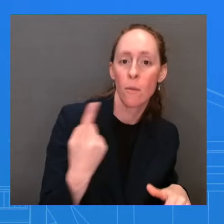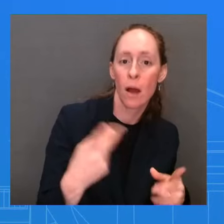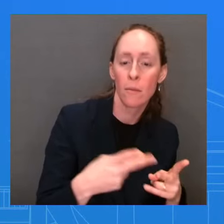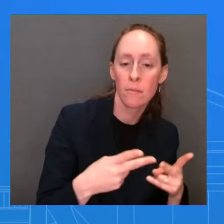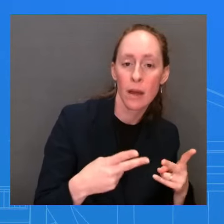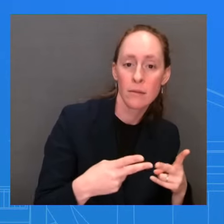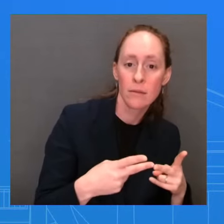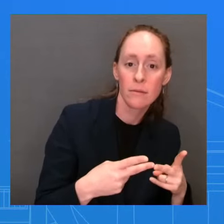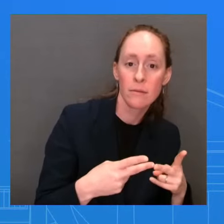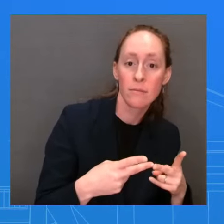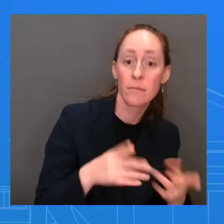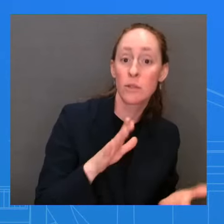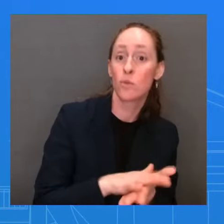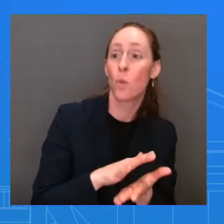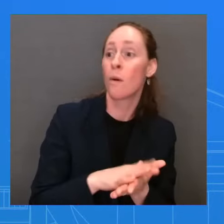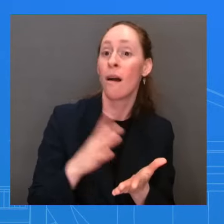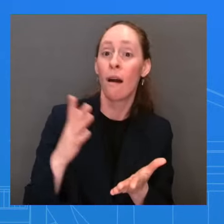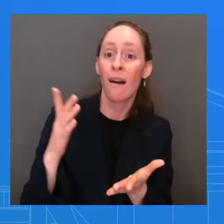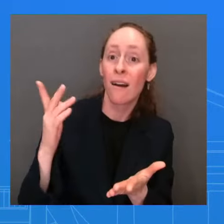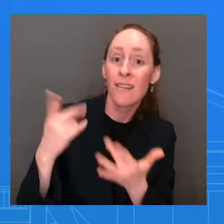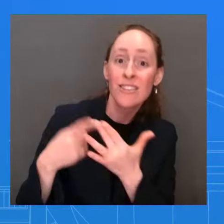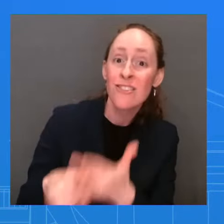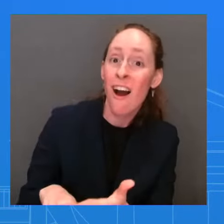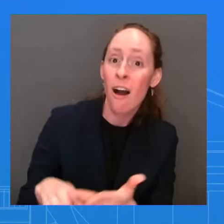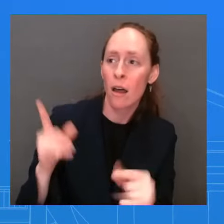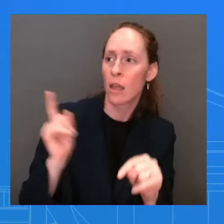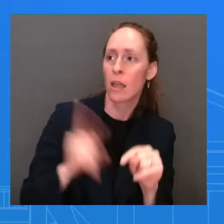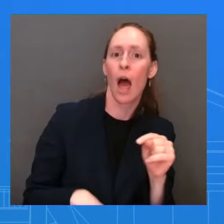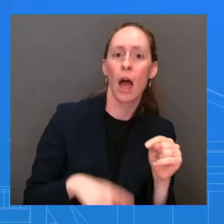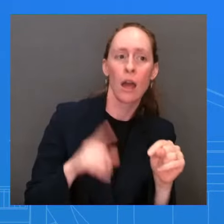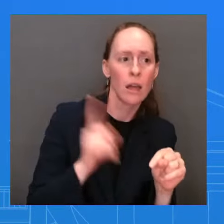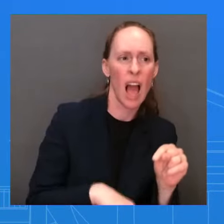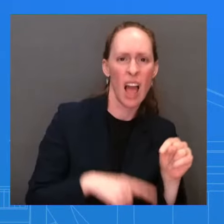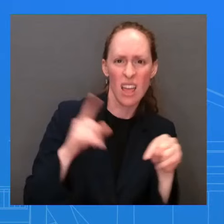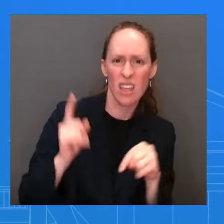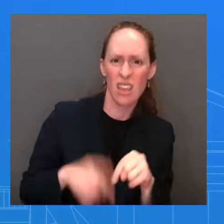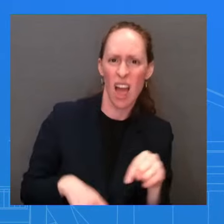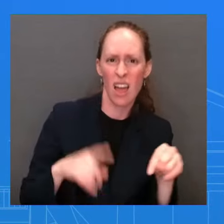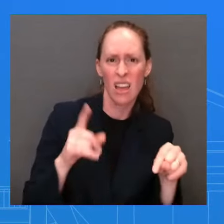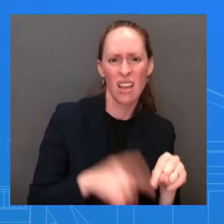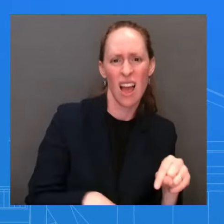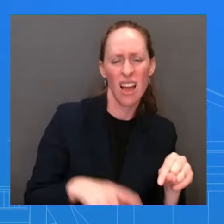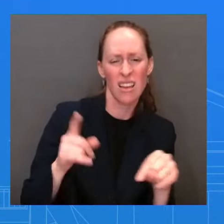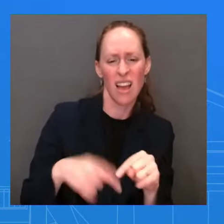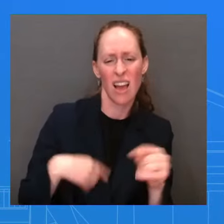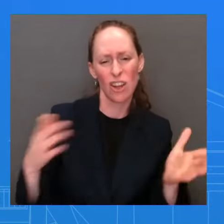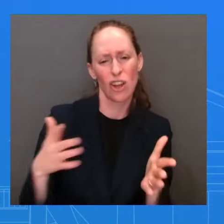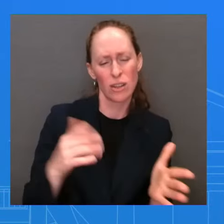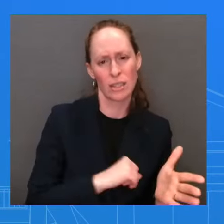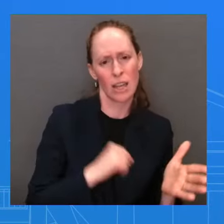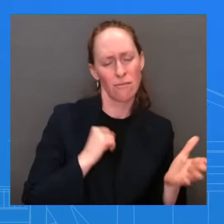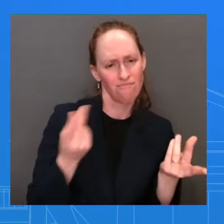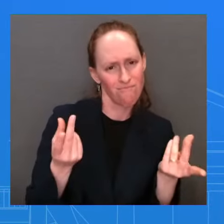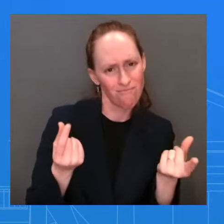We agree and would urge him to do so without delay. And I'll leave it there. I'll see you guys on Thursday. The Press: Thanks, Karine.